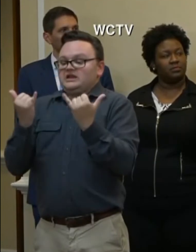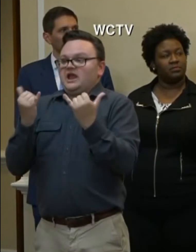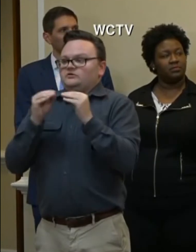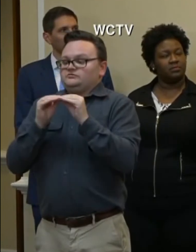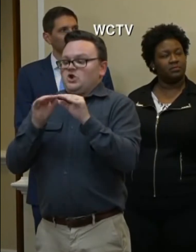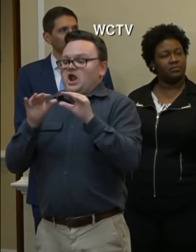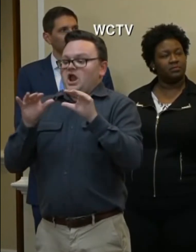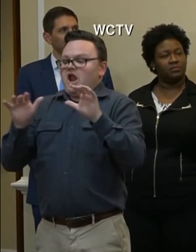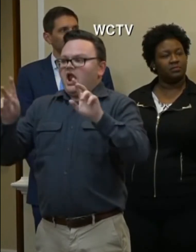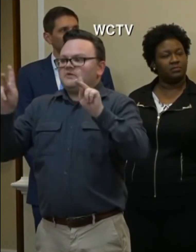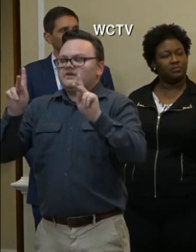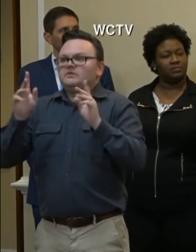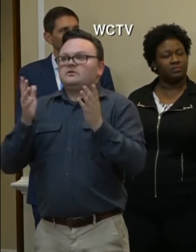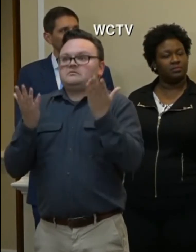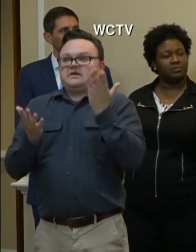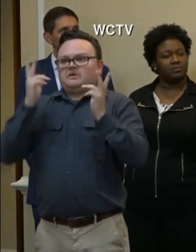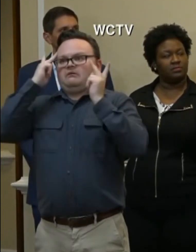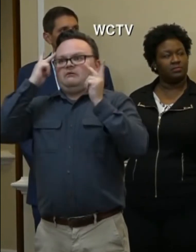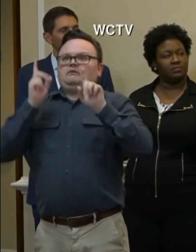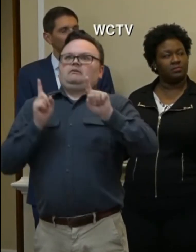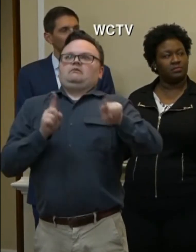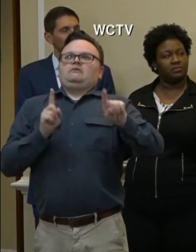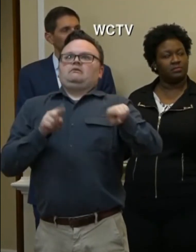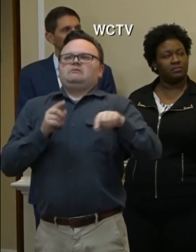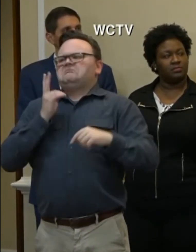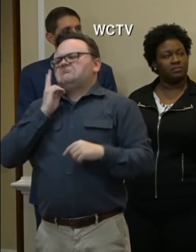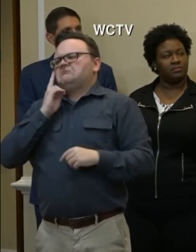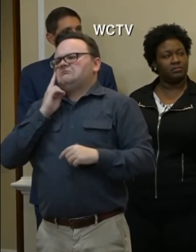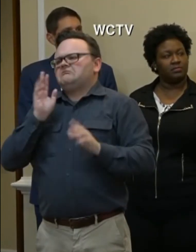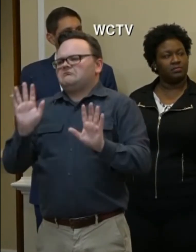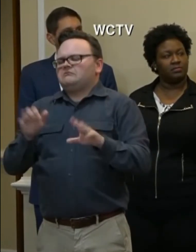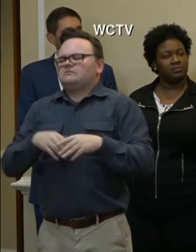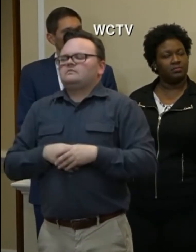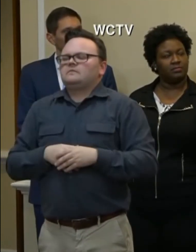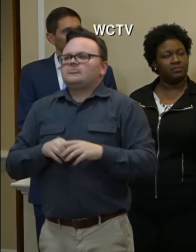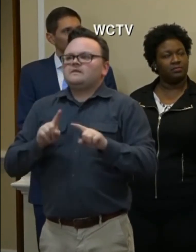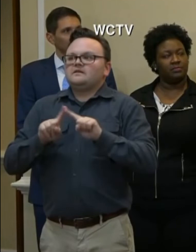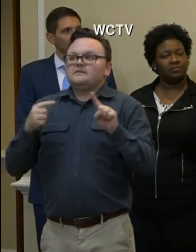their behavior but we're definitely concerned about who may be carrying it